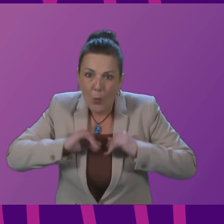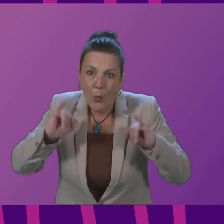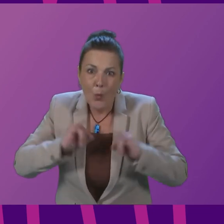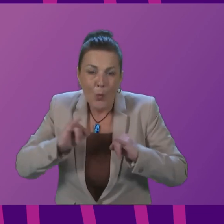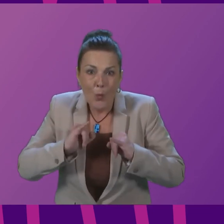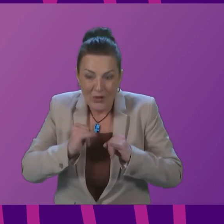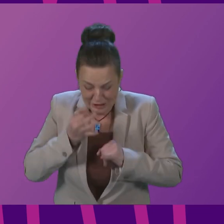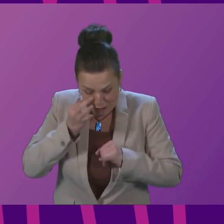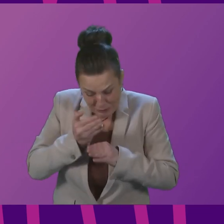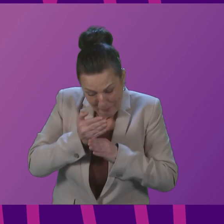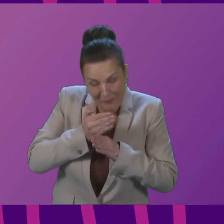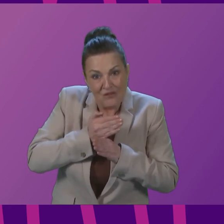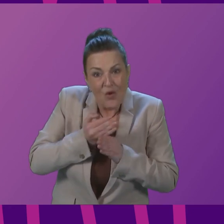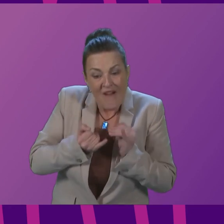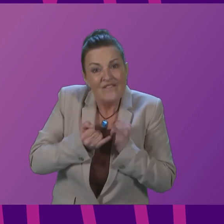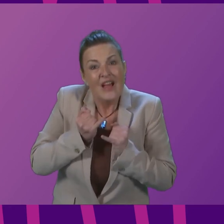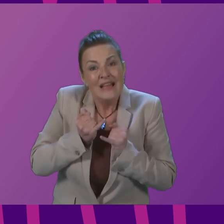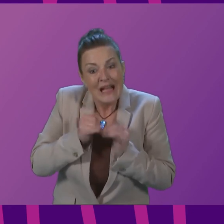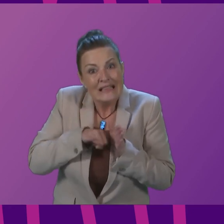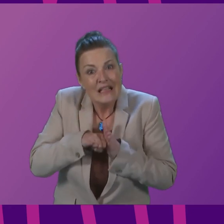just before their final assessments and exams.